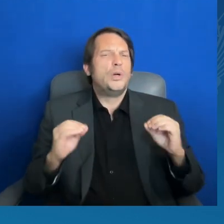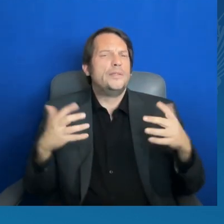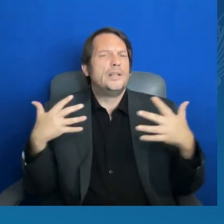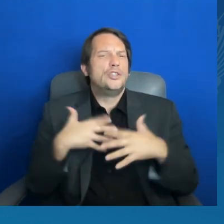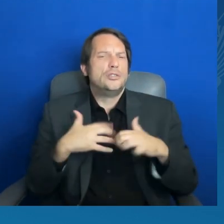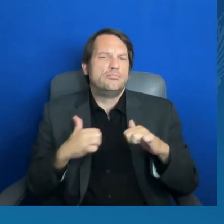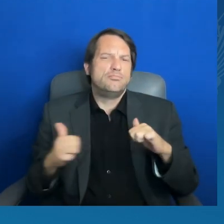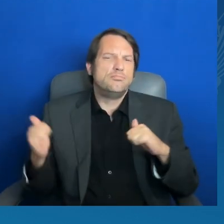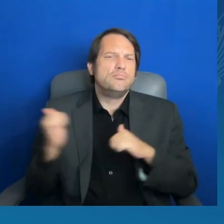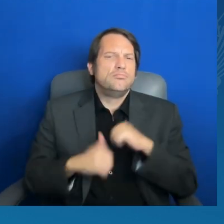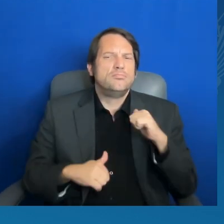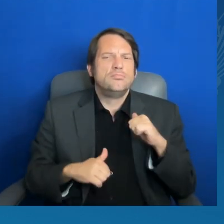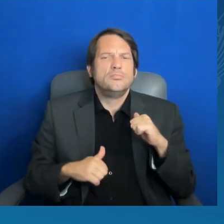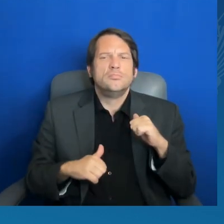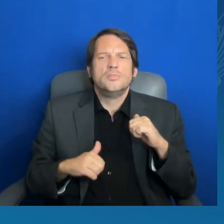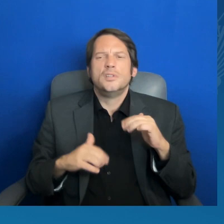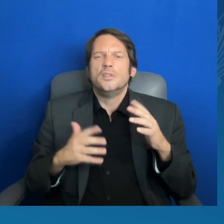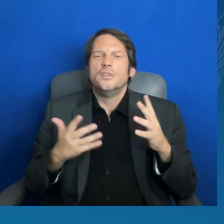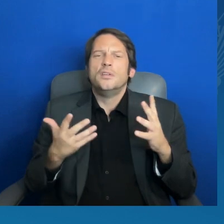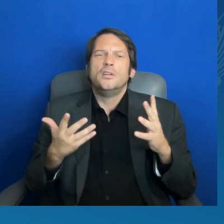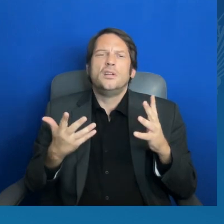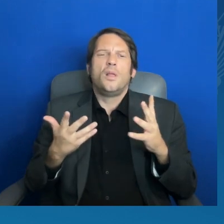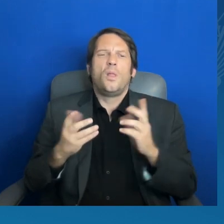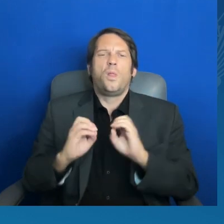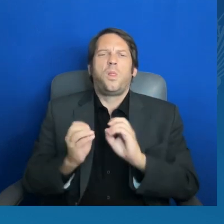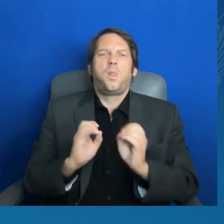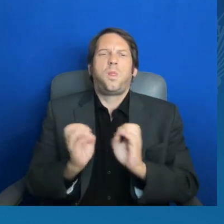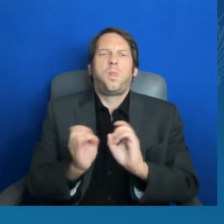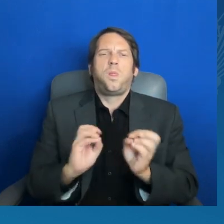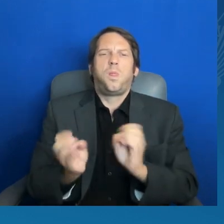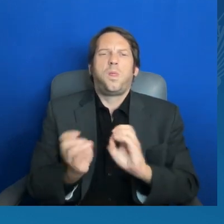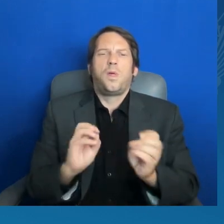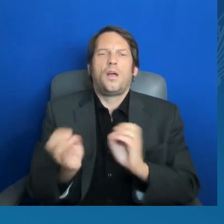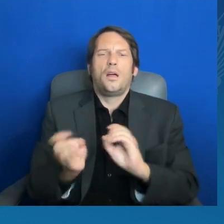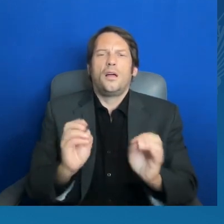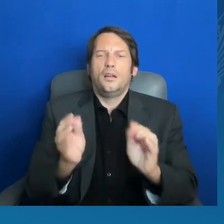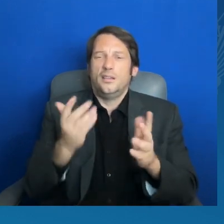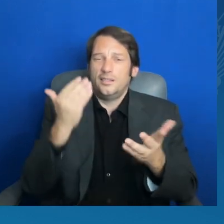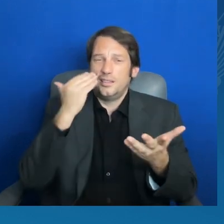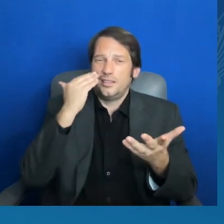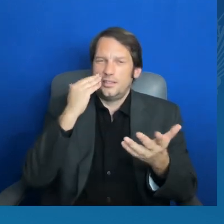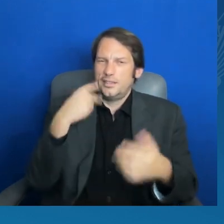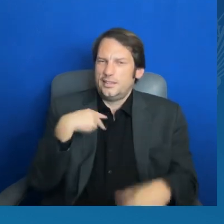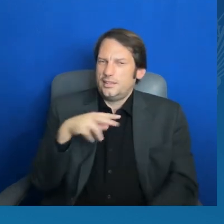oh, we're going to have real talk up here. Right? Mr. George: We're going to get real. We're going to get real real.